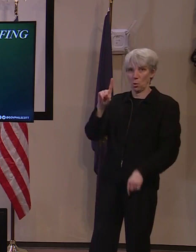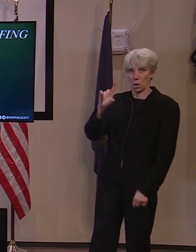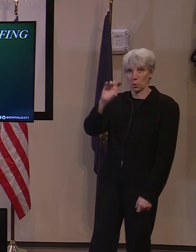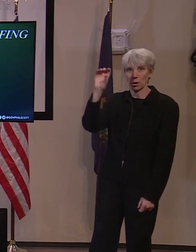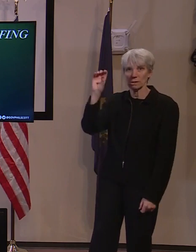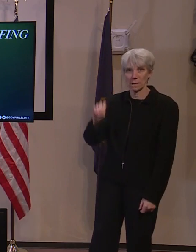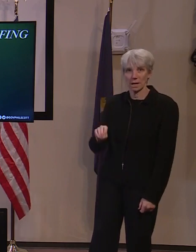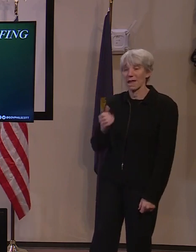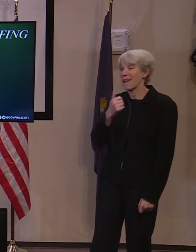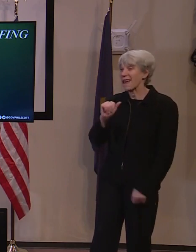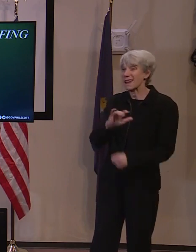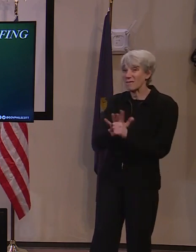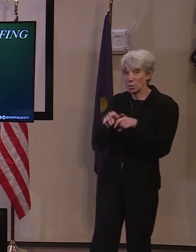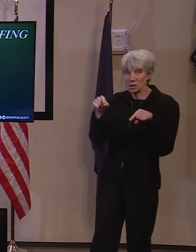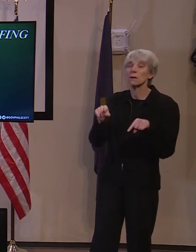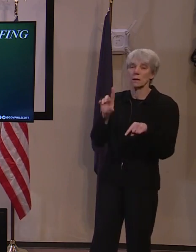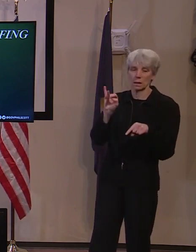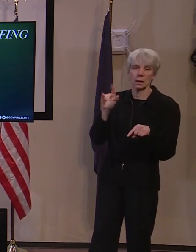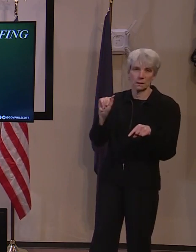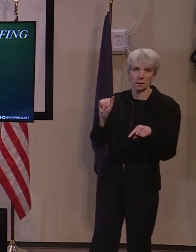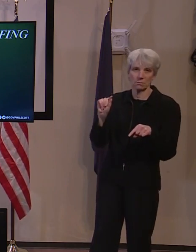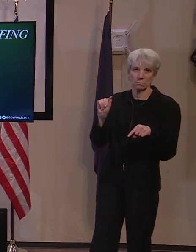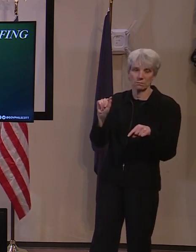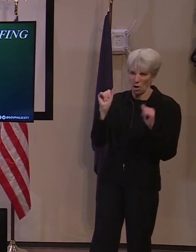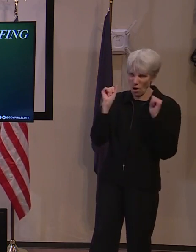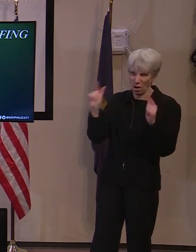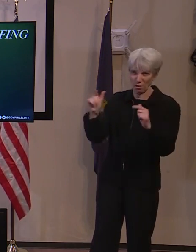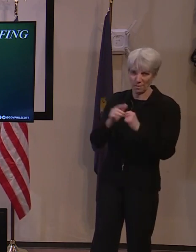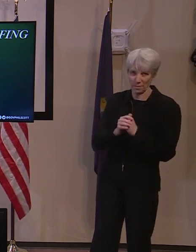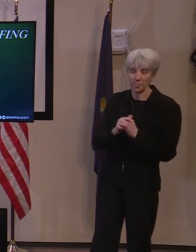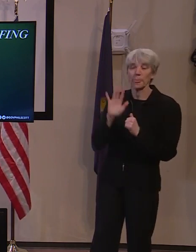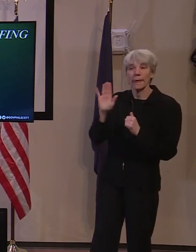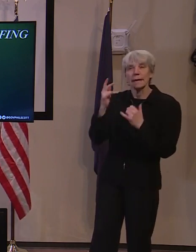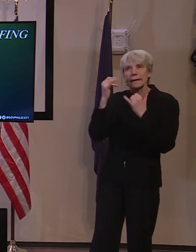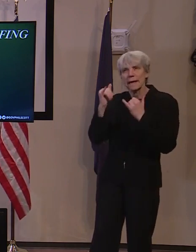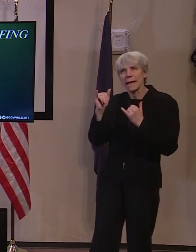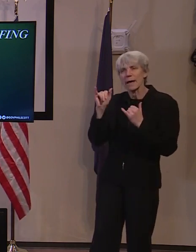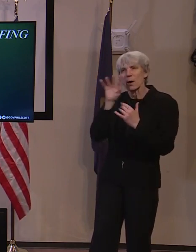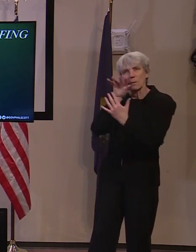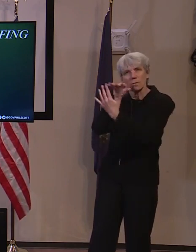addition, there is now emerging data from the UK and Israel regarding the